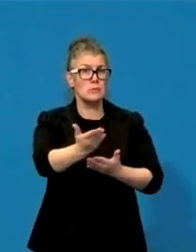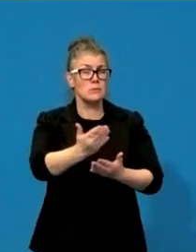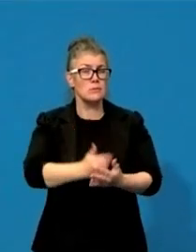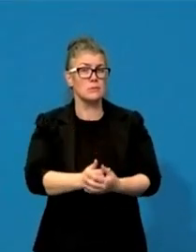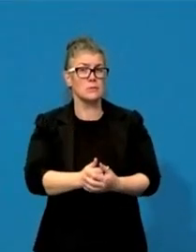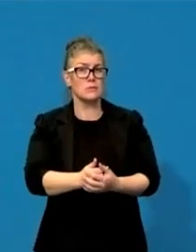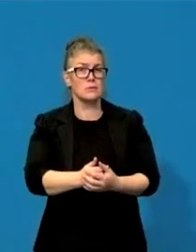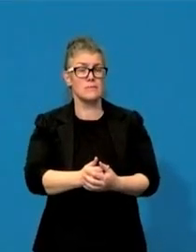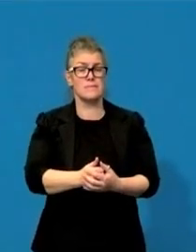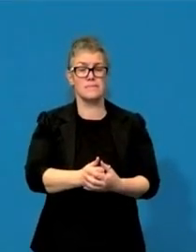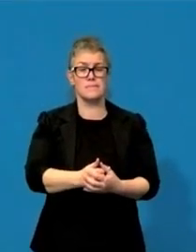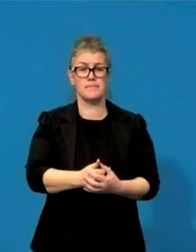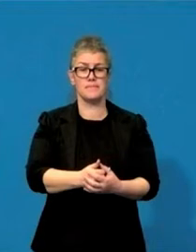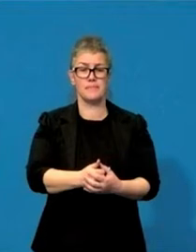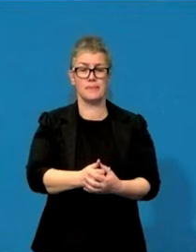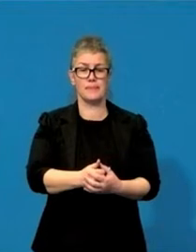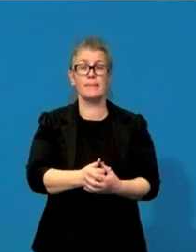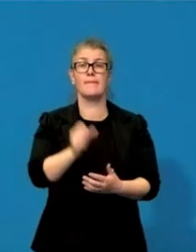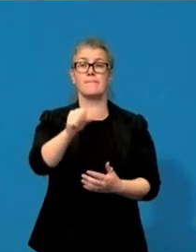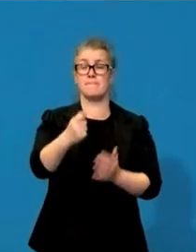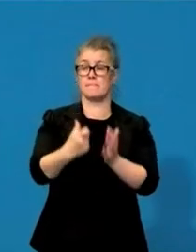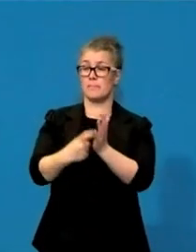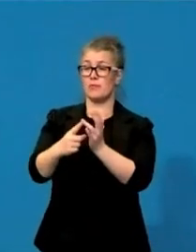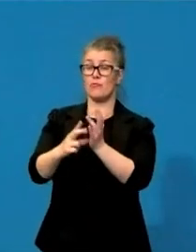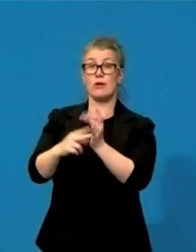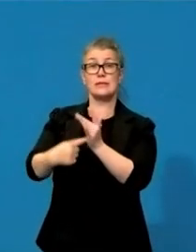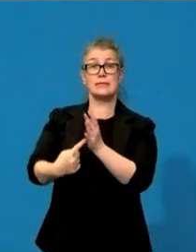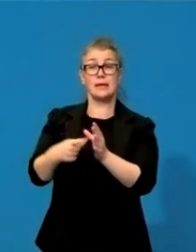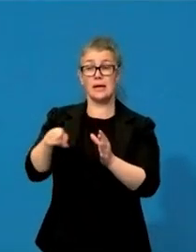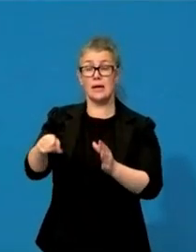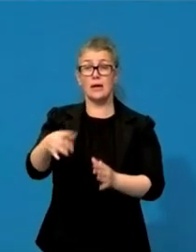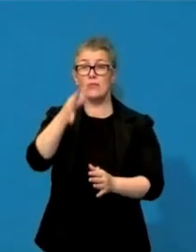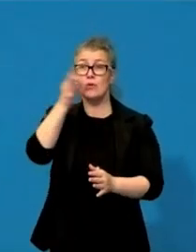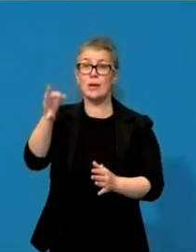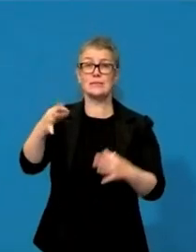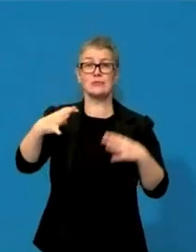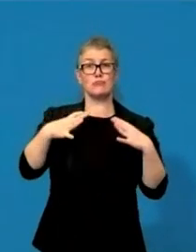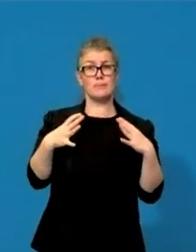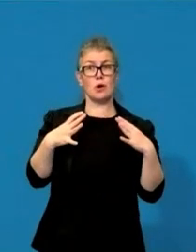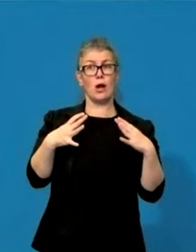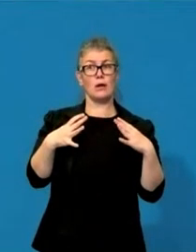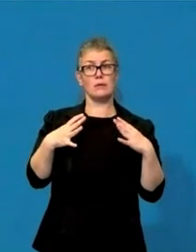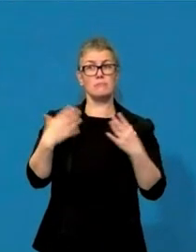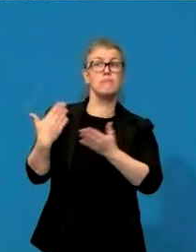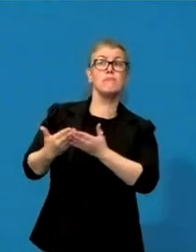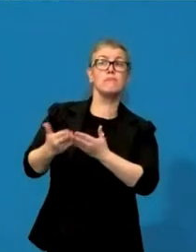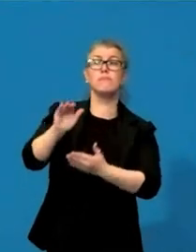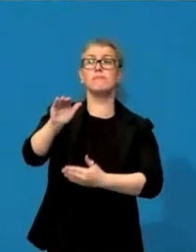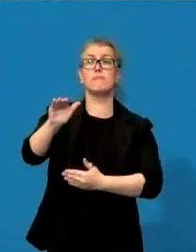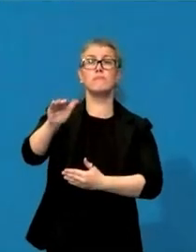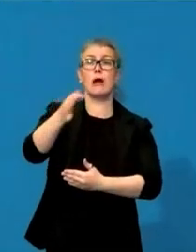expect? TOPSY JACKAMARRA: Yeah, Ronita has been requesting respite for quite a while and